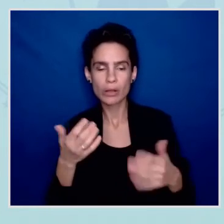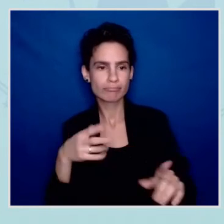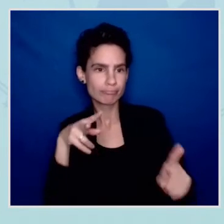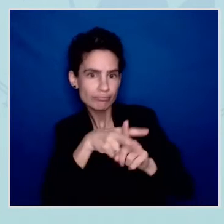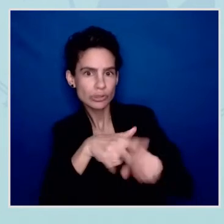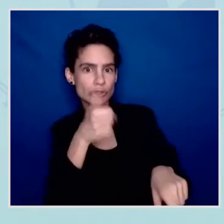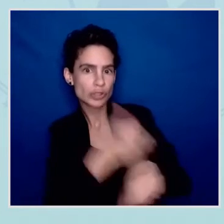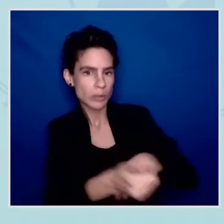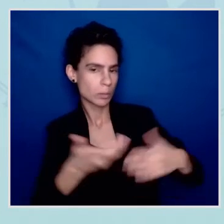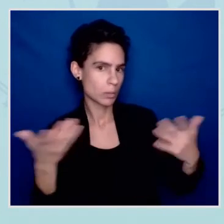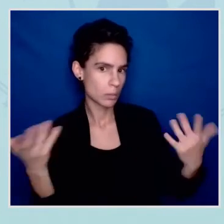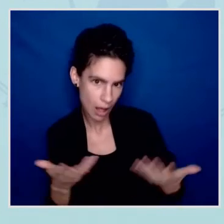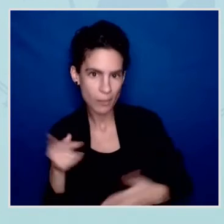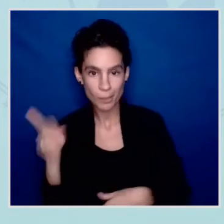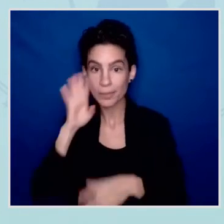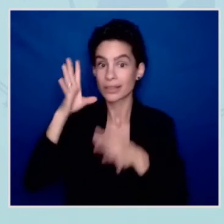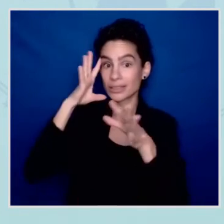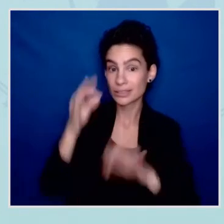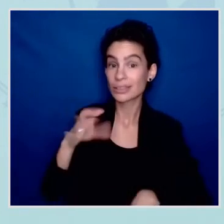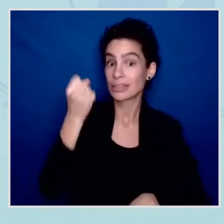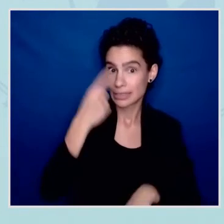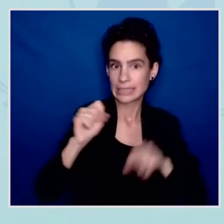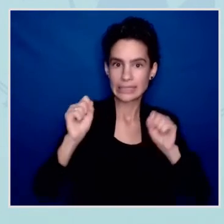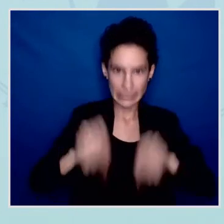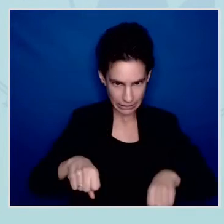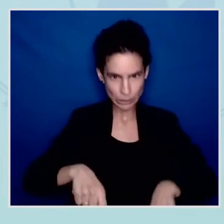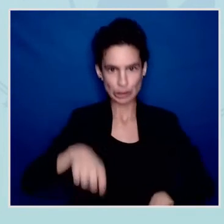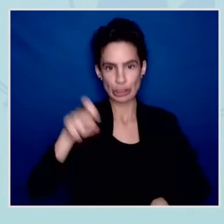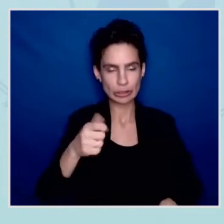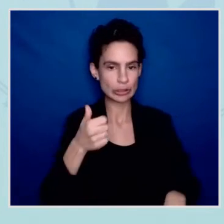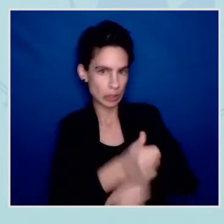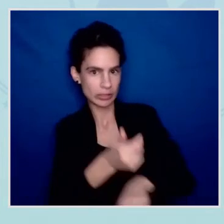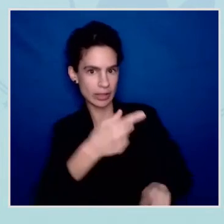AND THAT WILL BE A JUDGMENT FOR